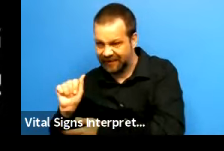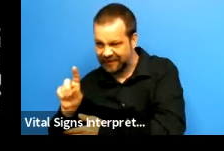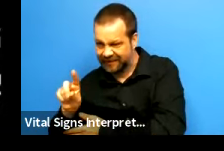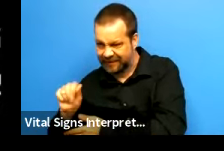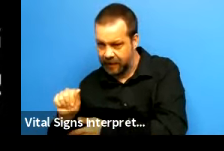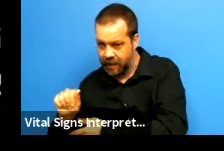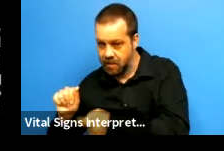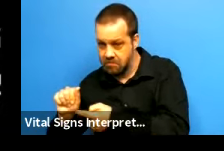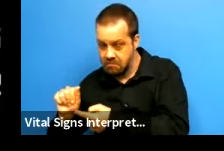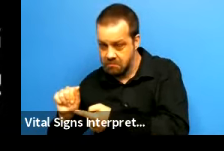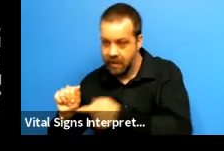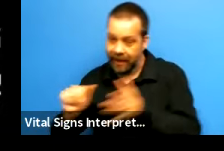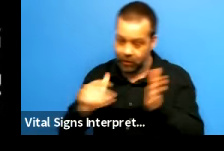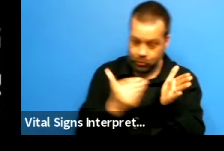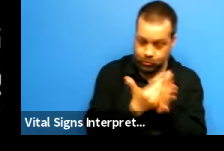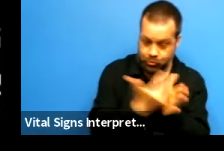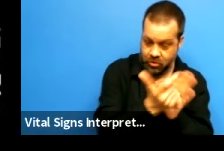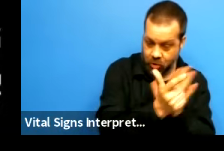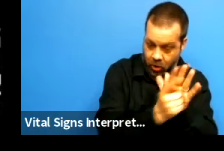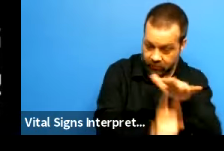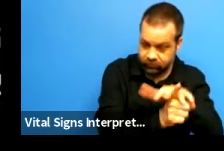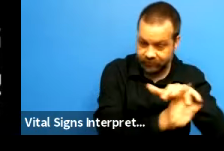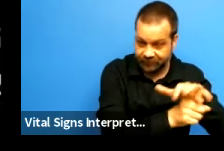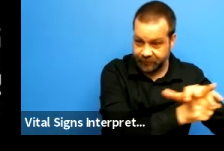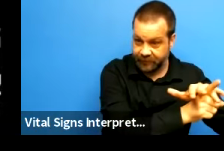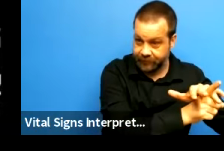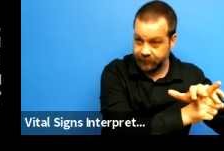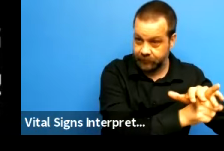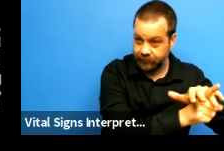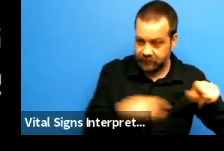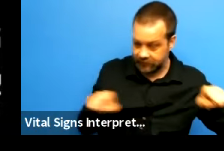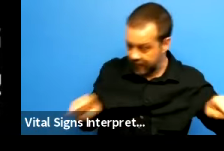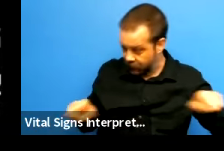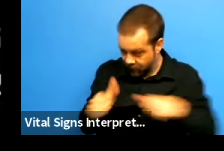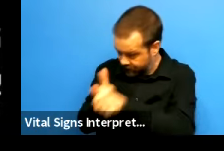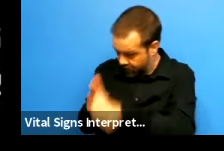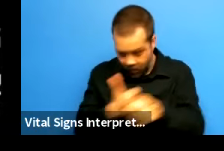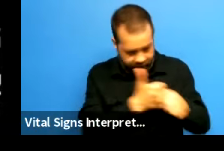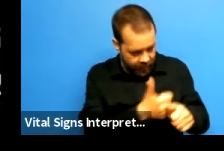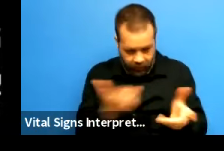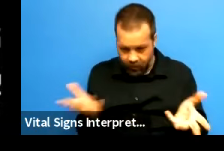And we'll talk about newer laws are related to the pandemic.